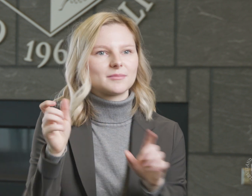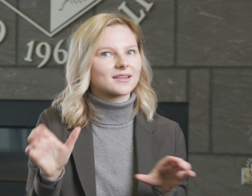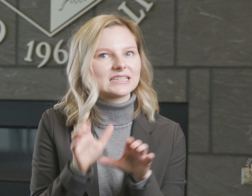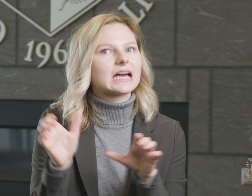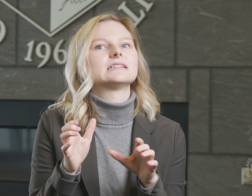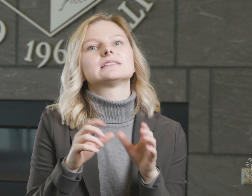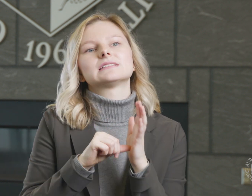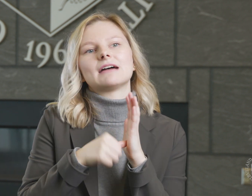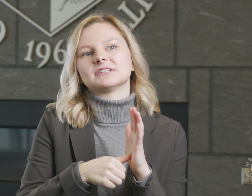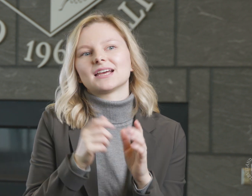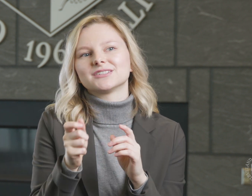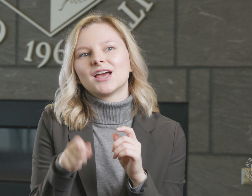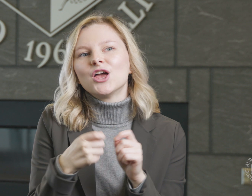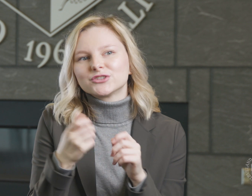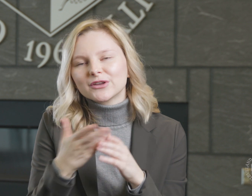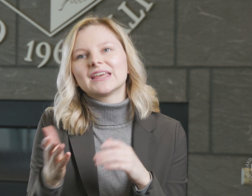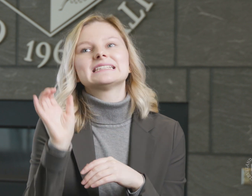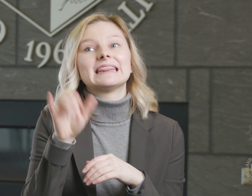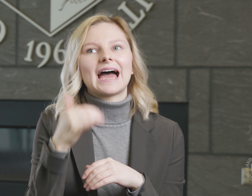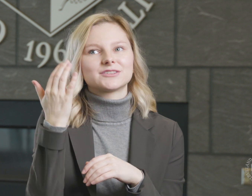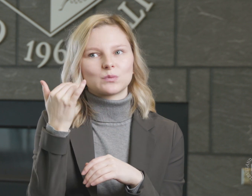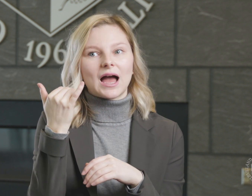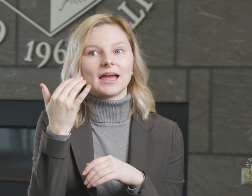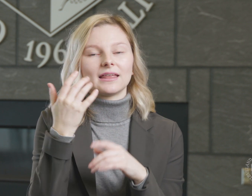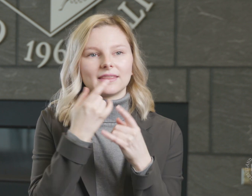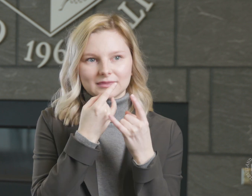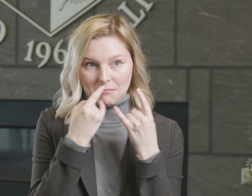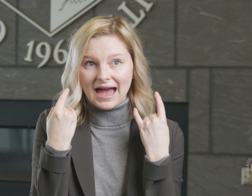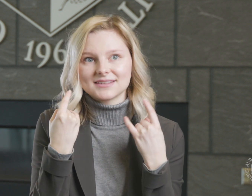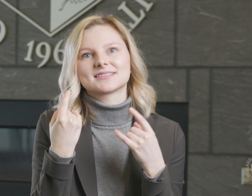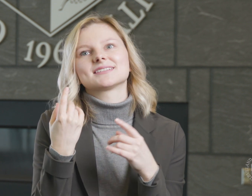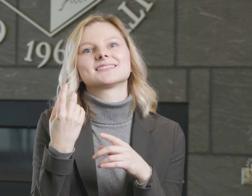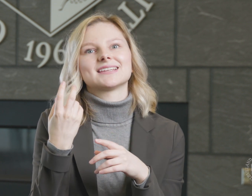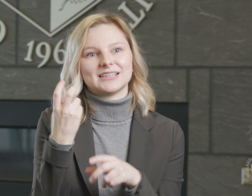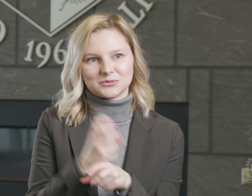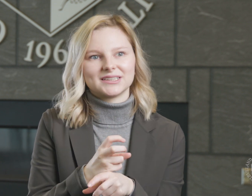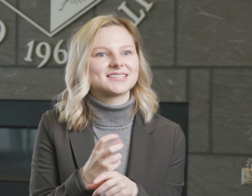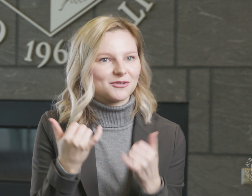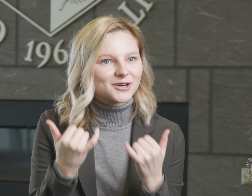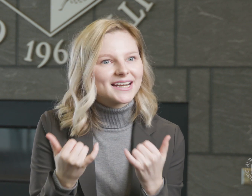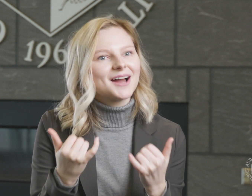automatically does to emphasize certain things and that's why like masks it's really tough right now